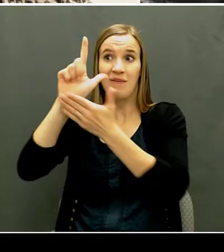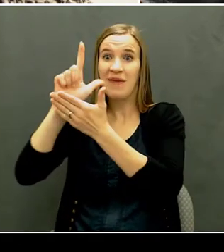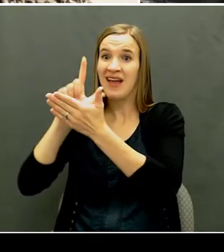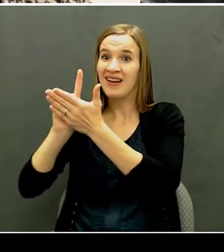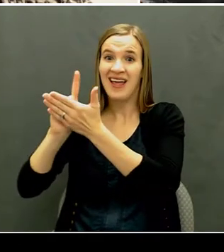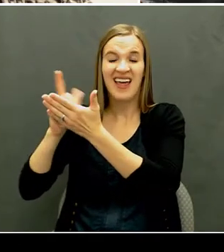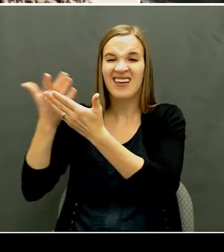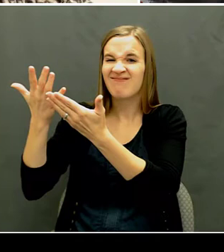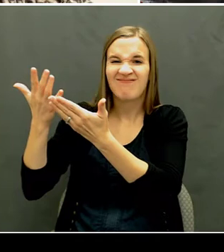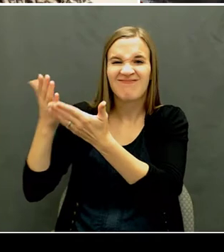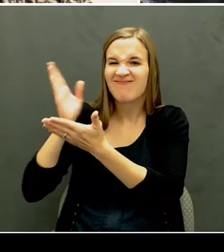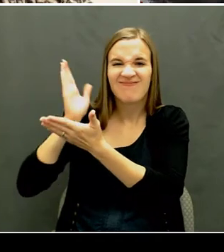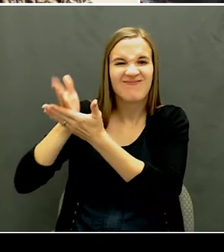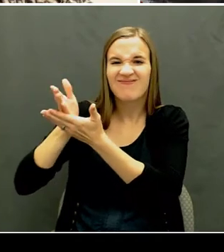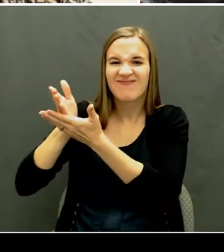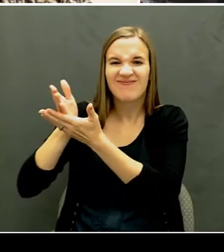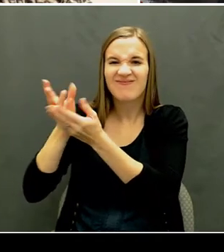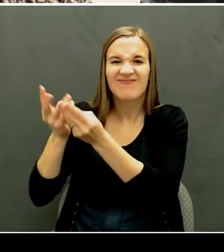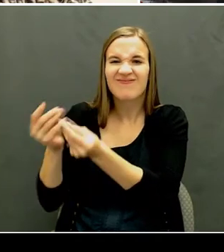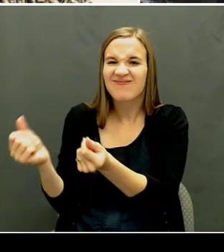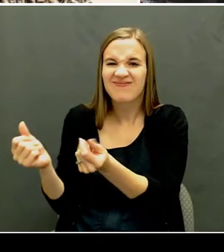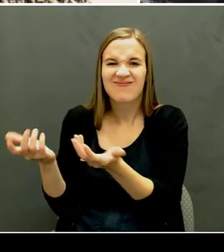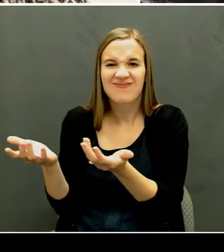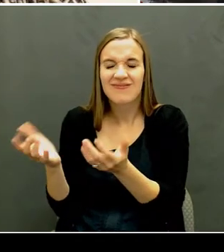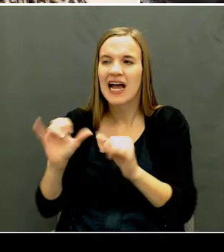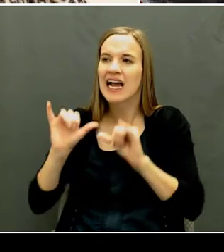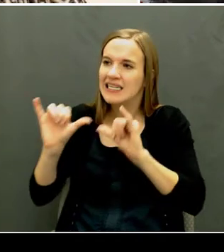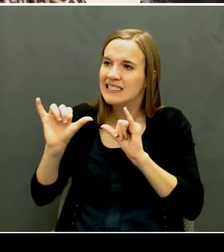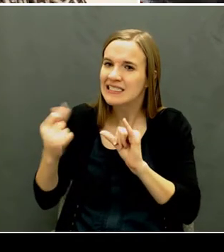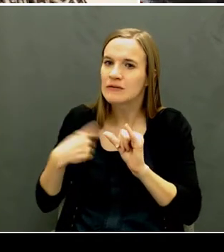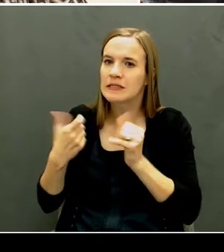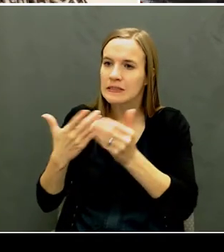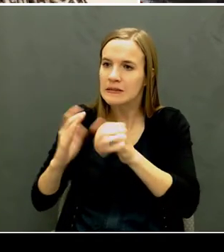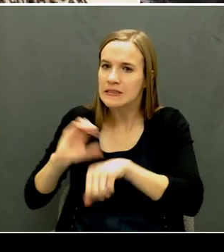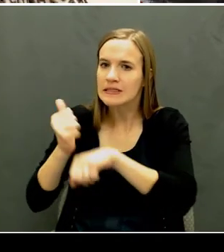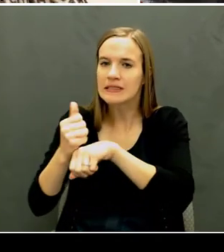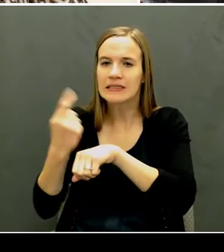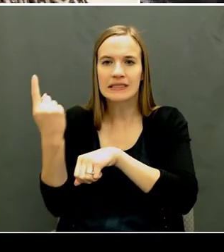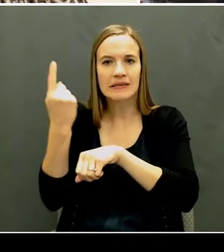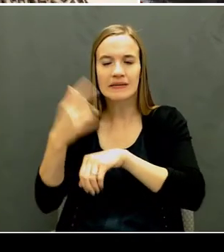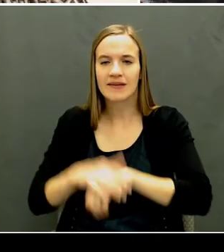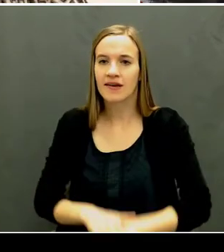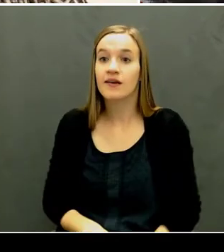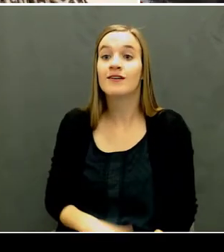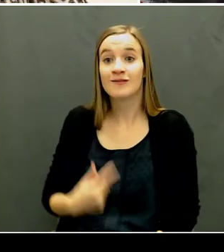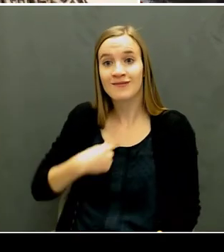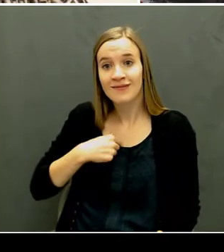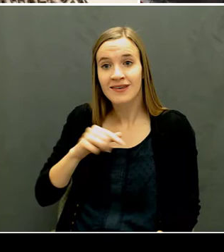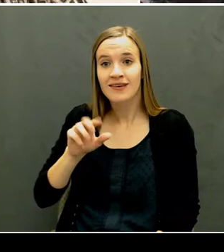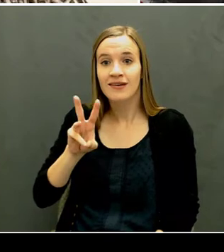needs to be done. And so that's when Wade and I, a handful of people got in the back room and said,